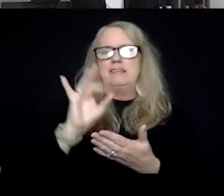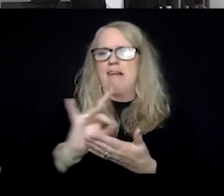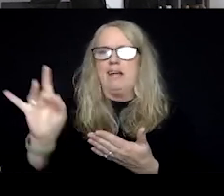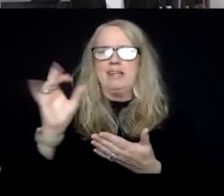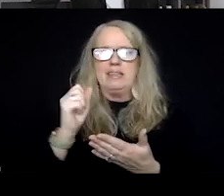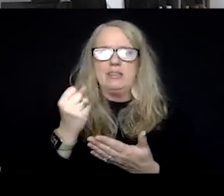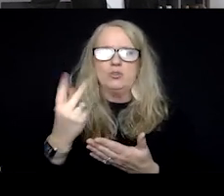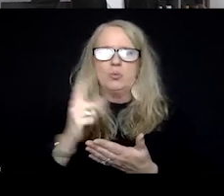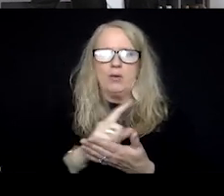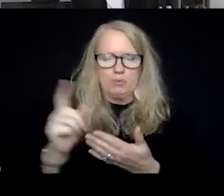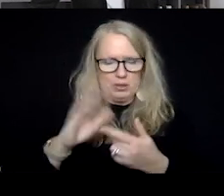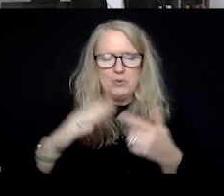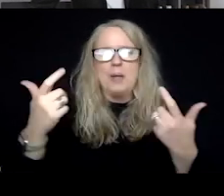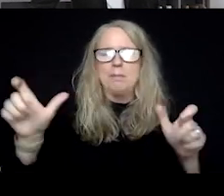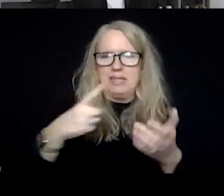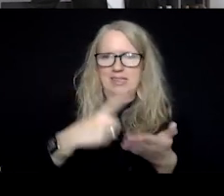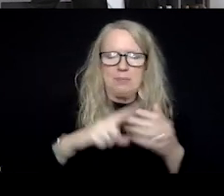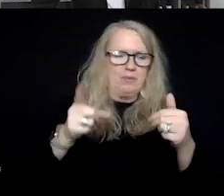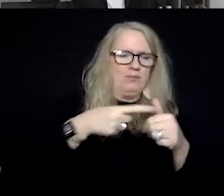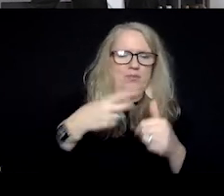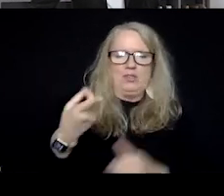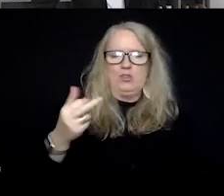DEBATE. WE HAD THE FIRST WITH DOCTOR ATKINS AND DRAPER WITH THE